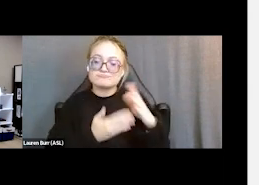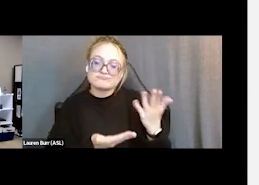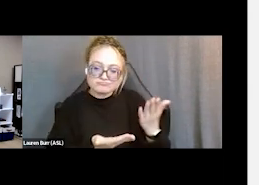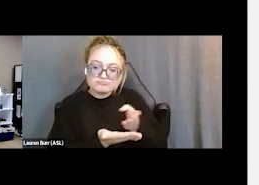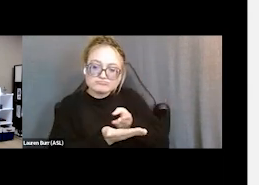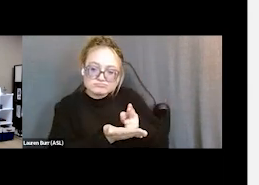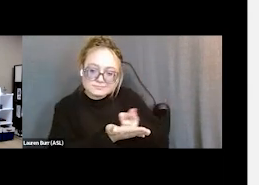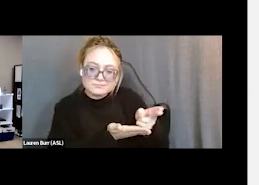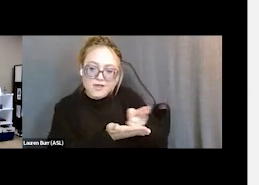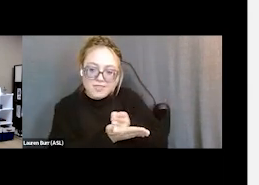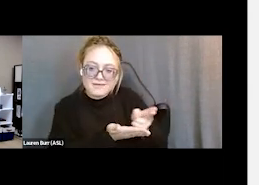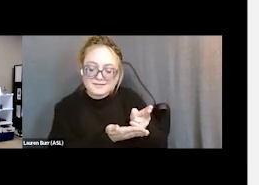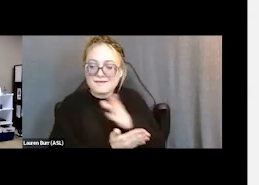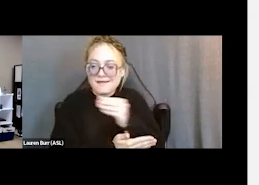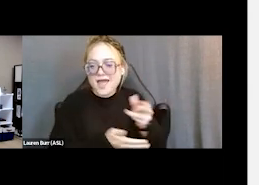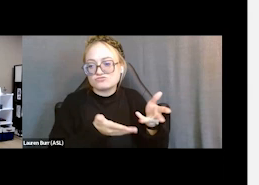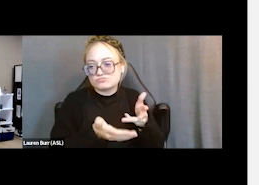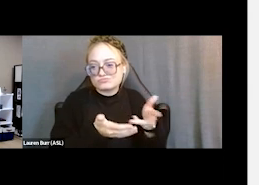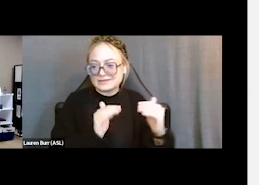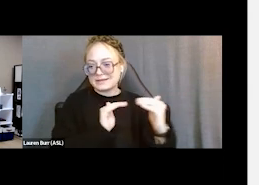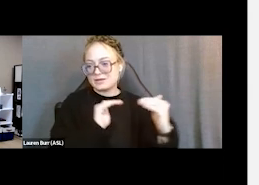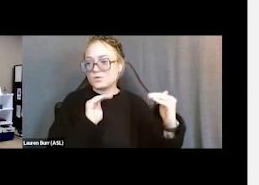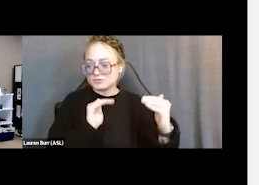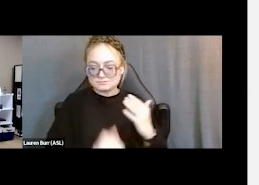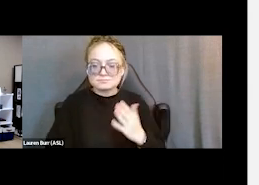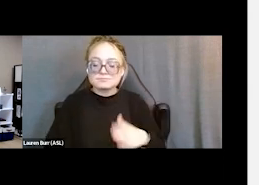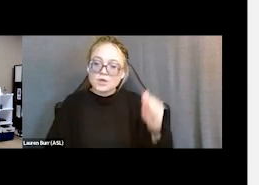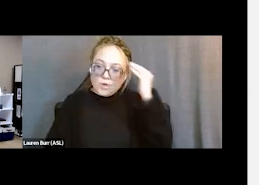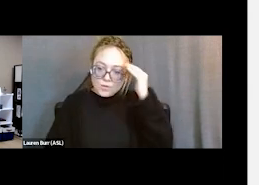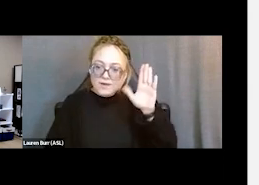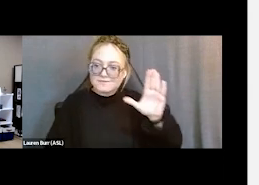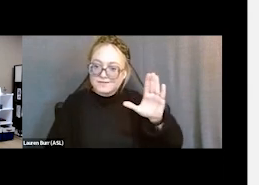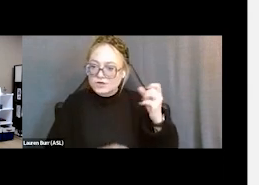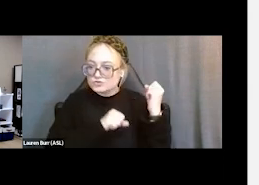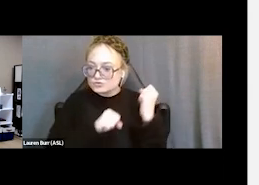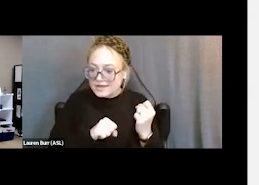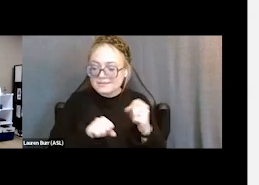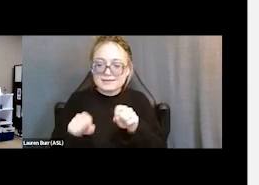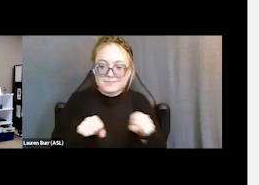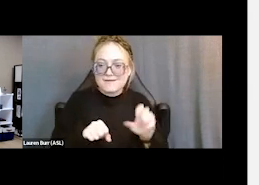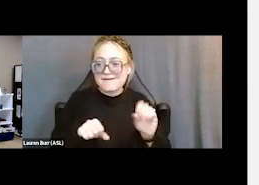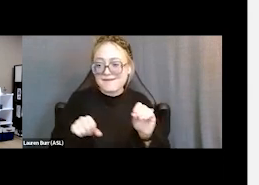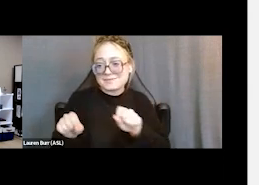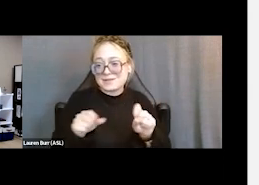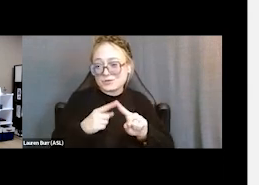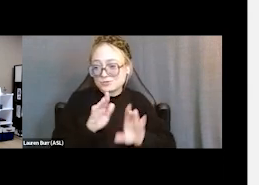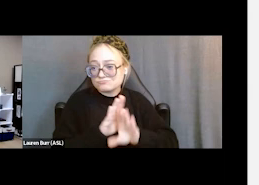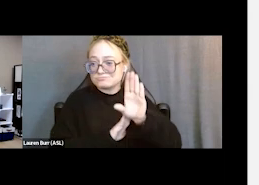and being well aware of their strengths, their capabilities and the ability to grow. This is the opposite of being condescending